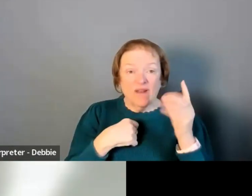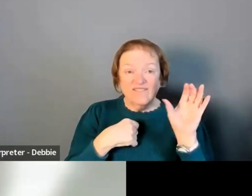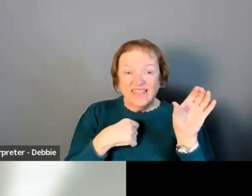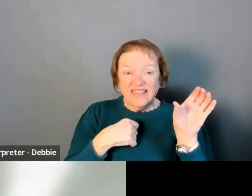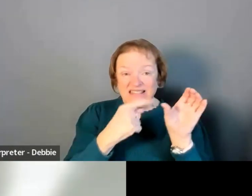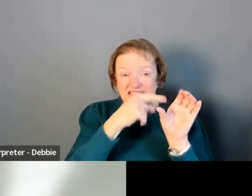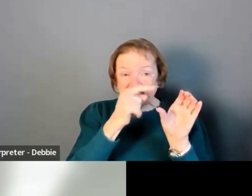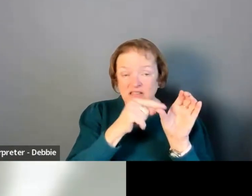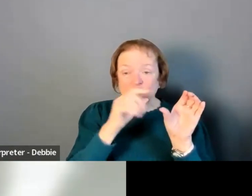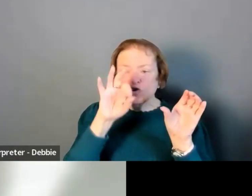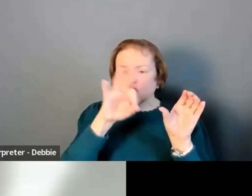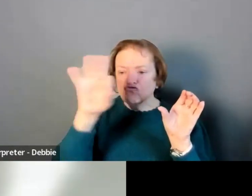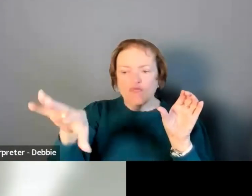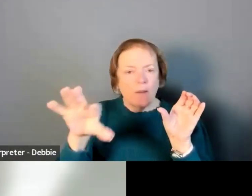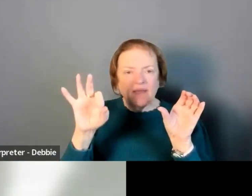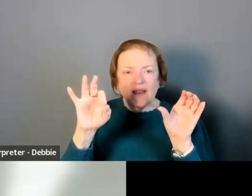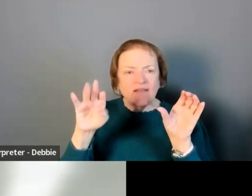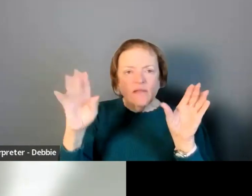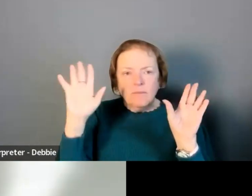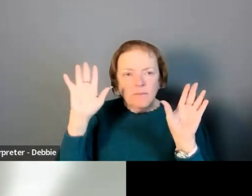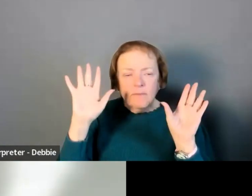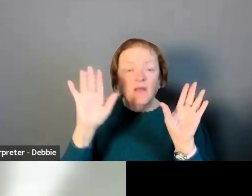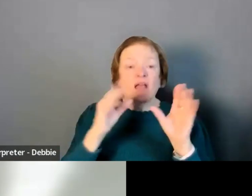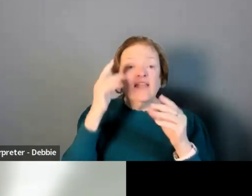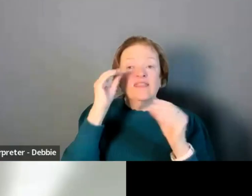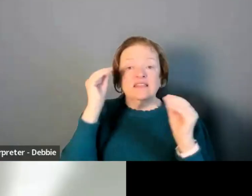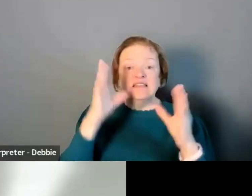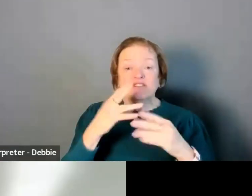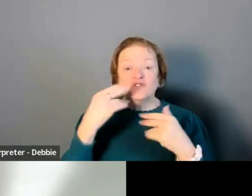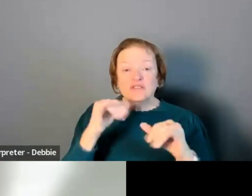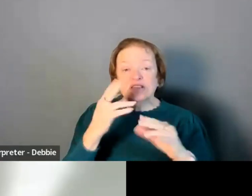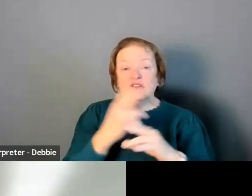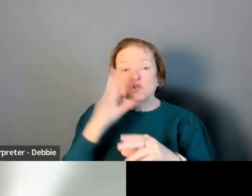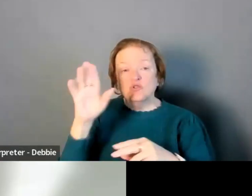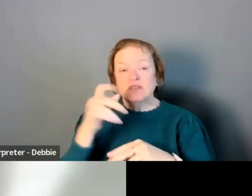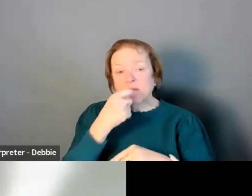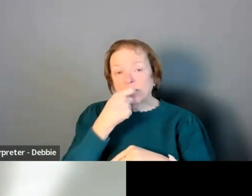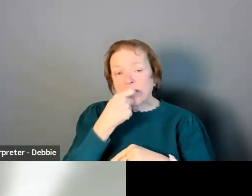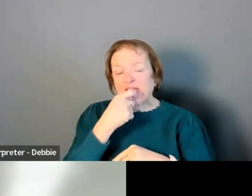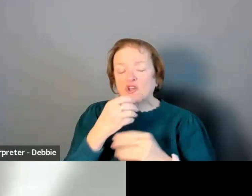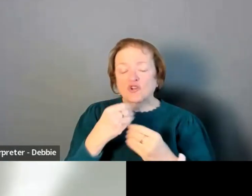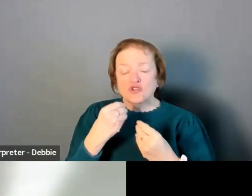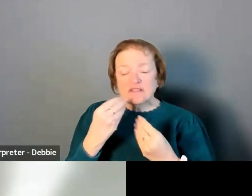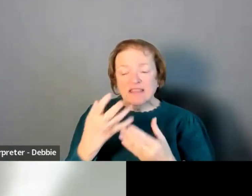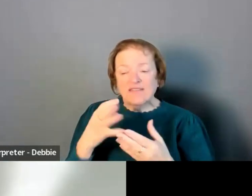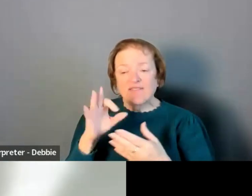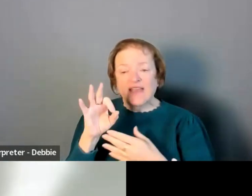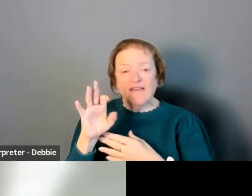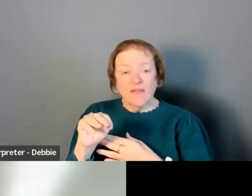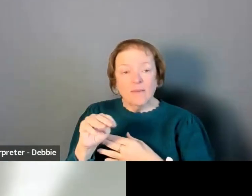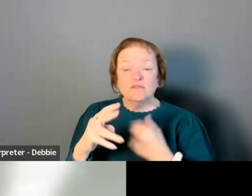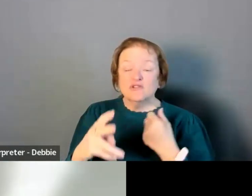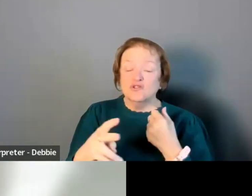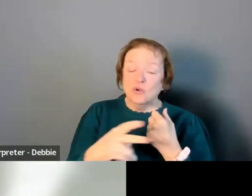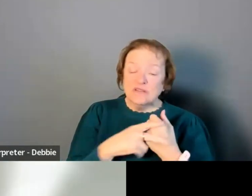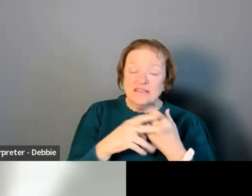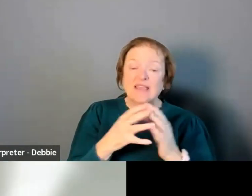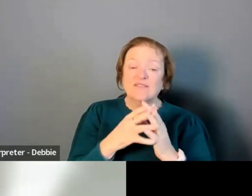FM. The teacher can still use their mic. You're just giving them the FM, so it is saving the districts a lot of money, the schools.